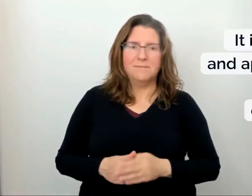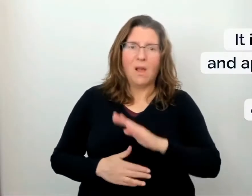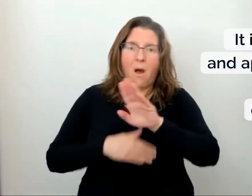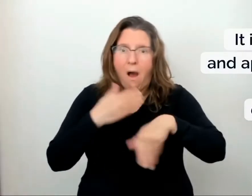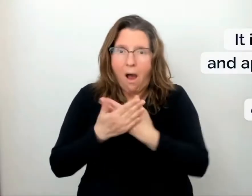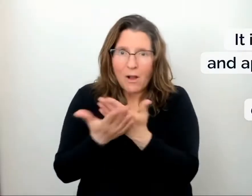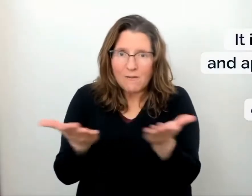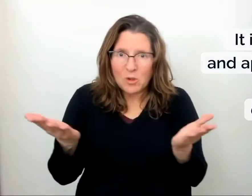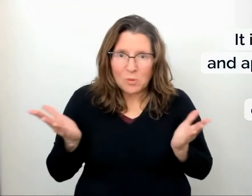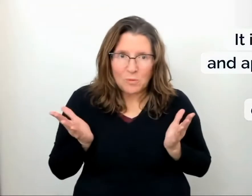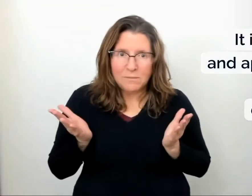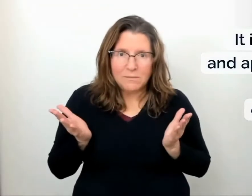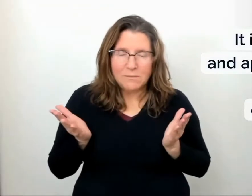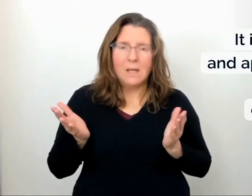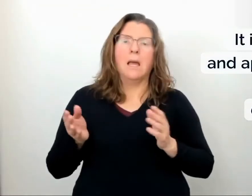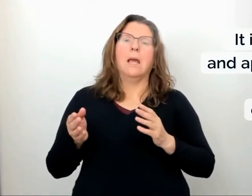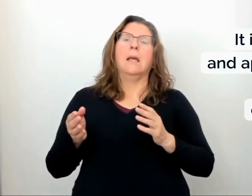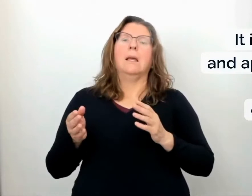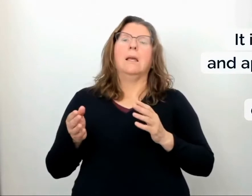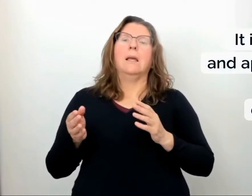It's for everyone!